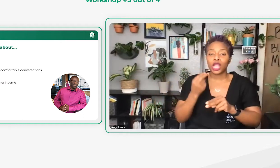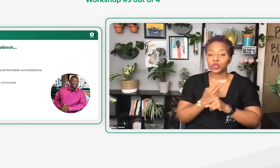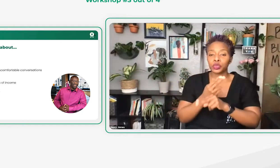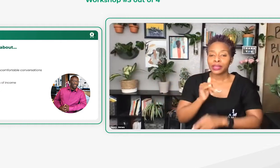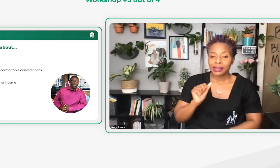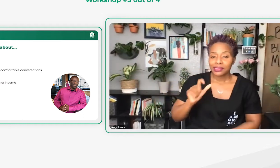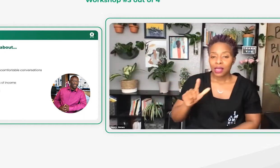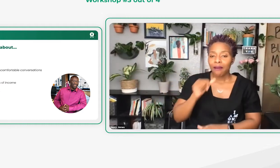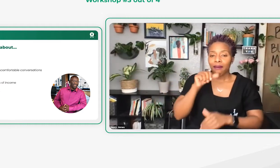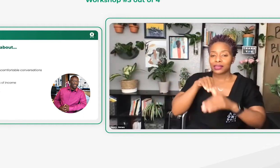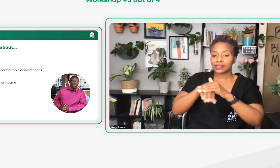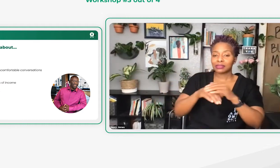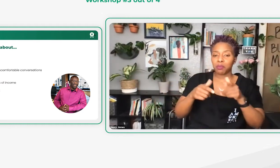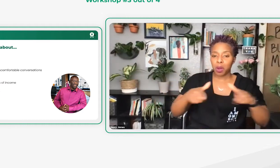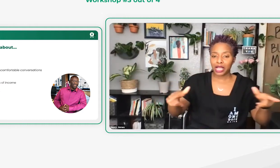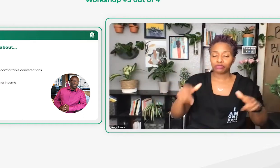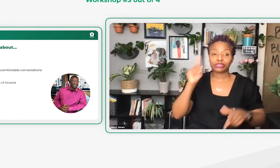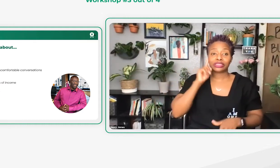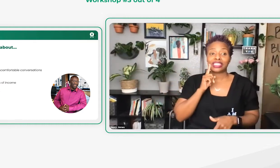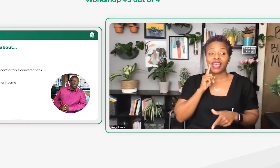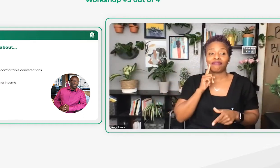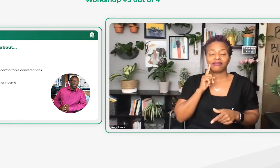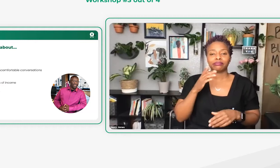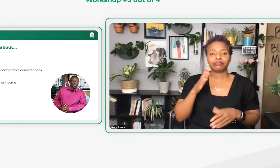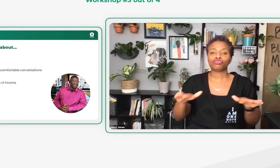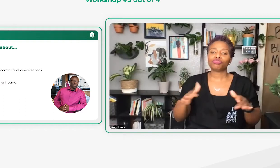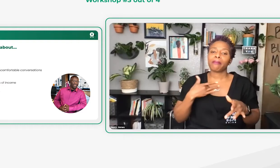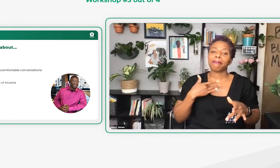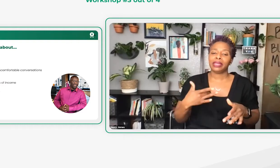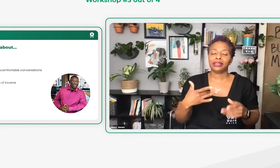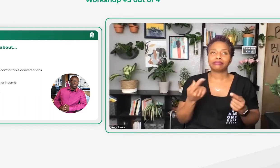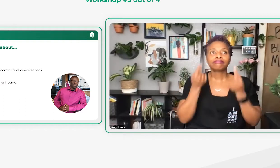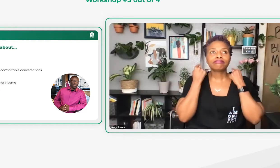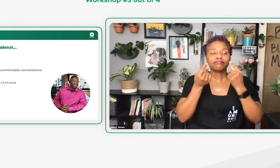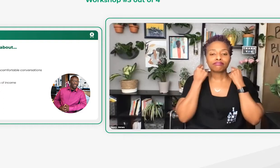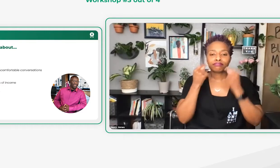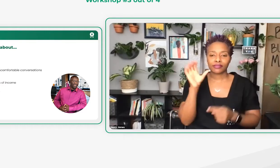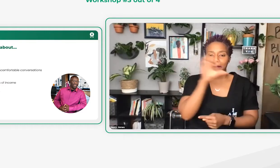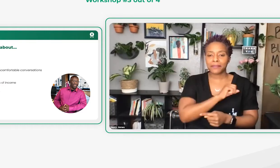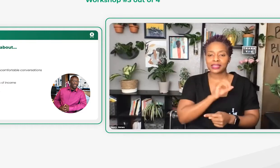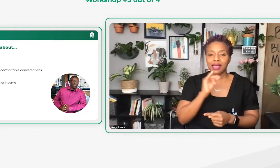dinner table conversation and not using American sign language. The deaf children are typically